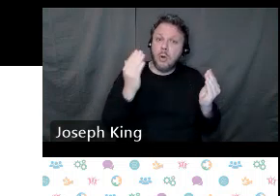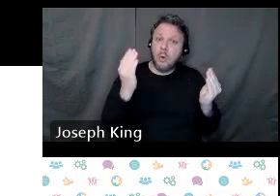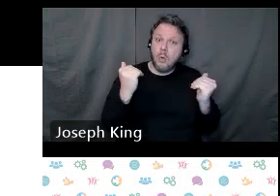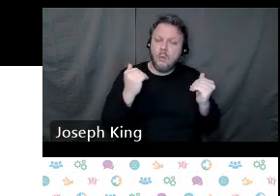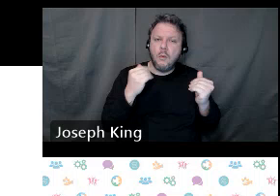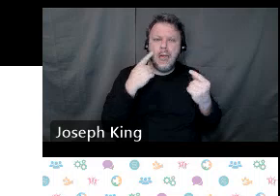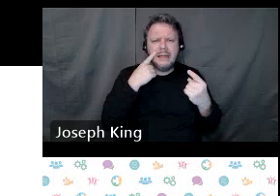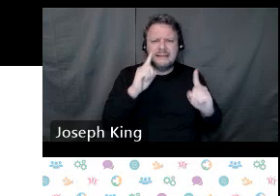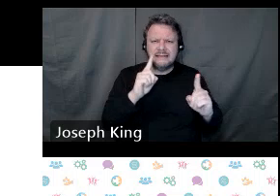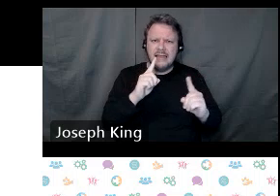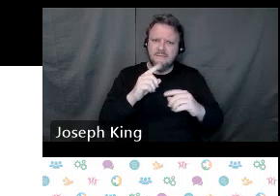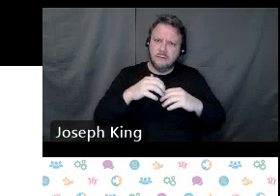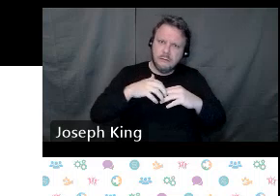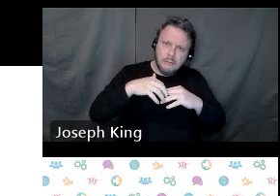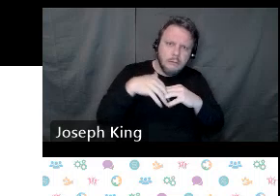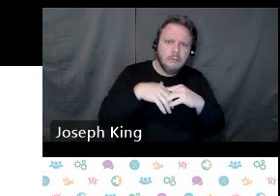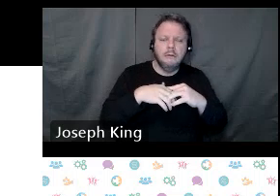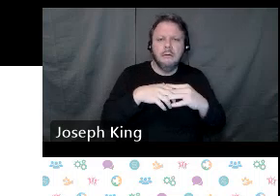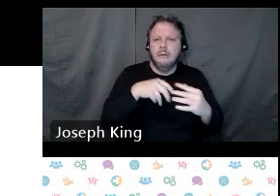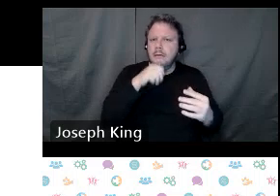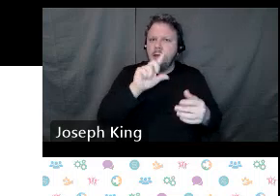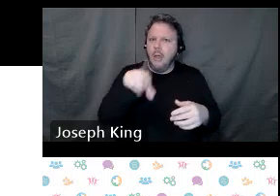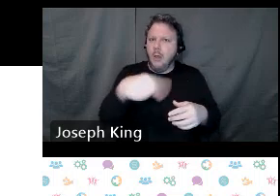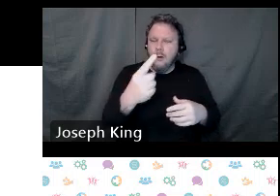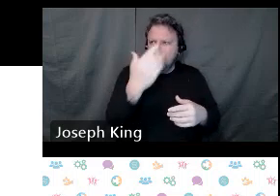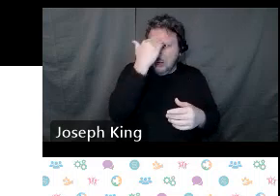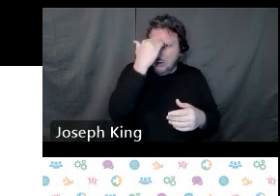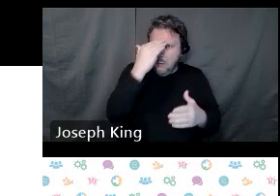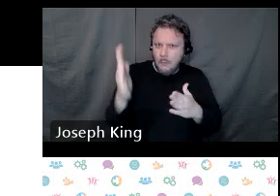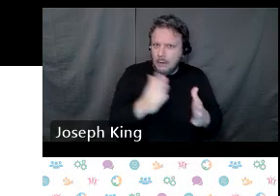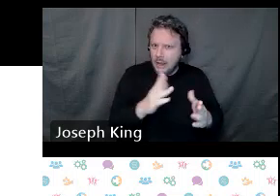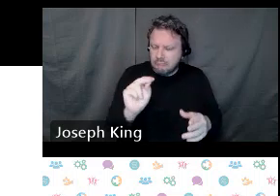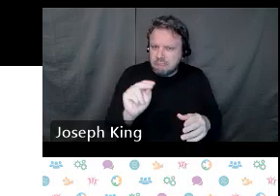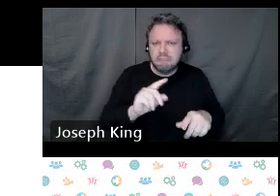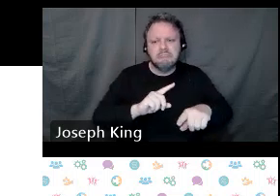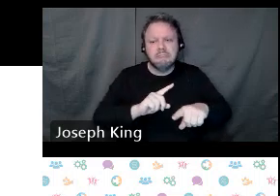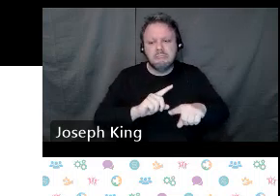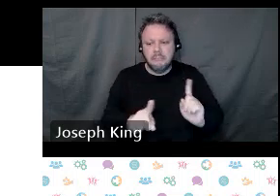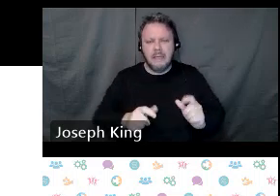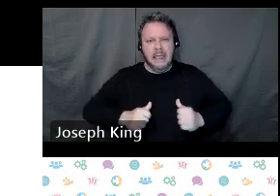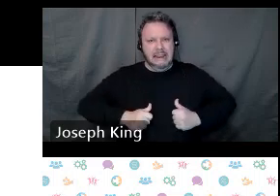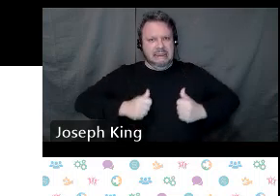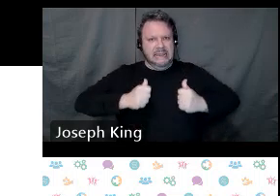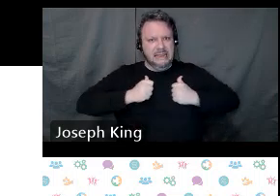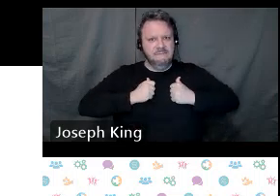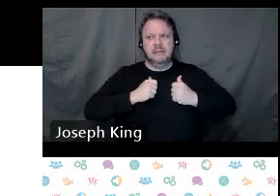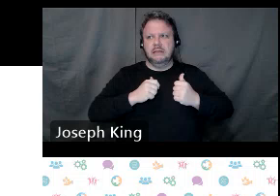Because successful implementation means not only knowing the plan, but living it,